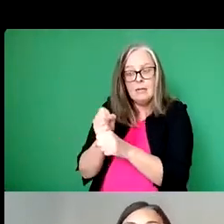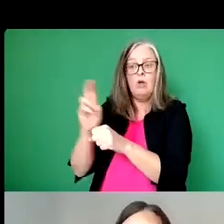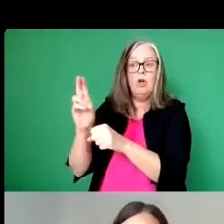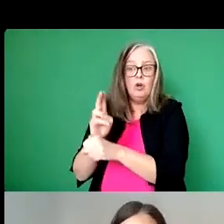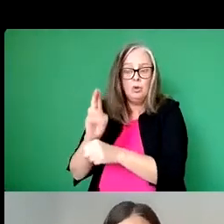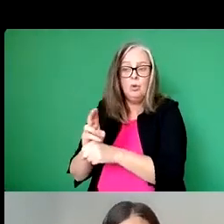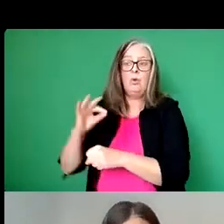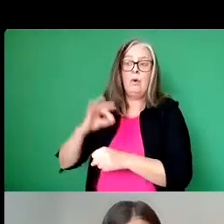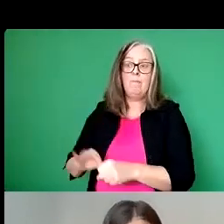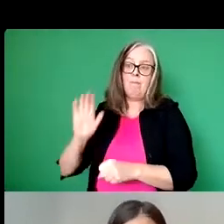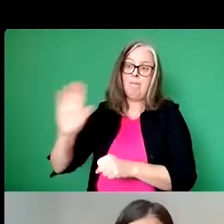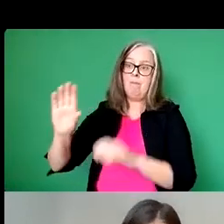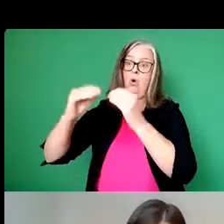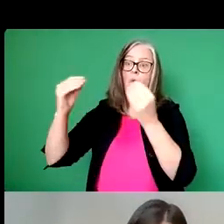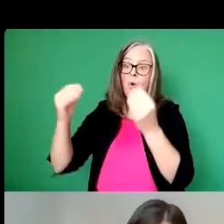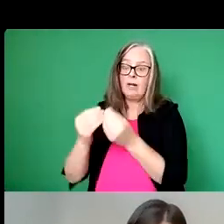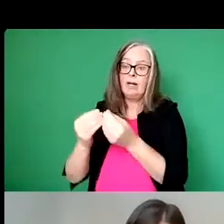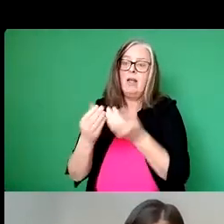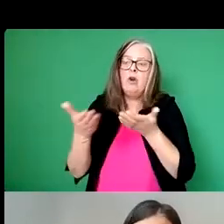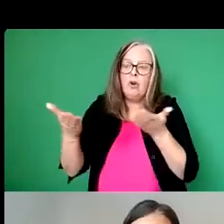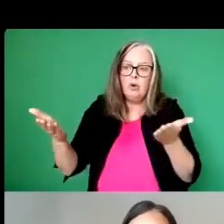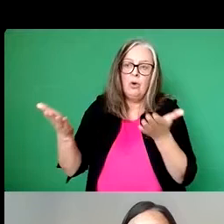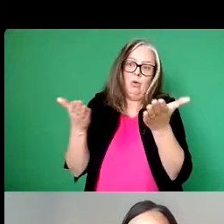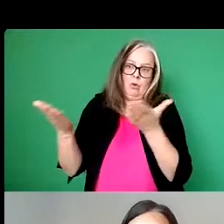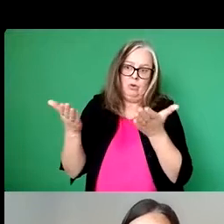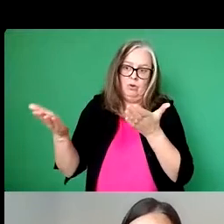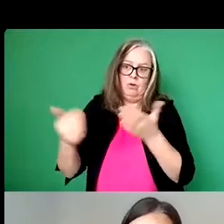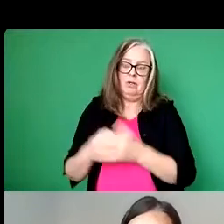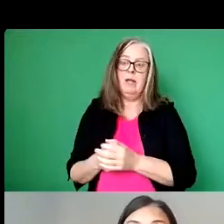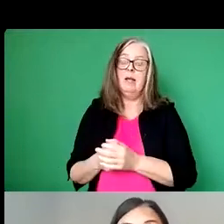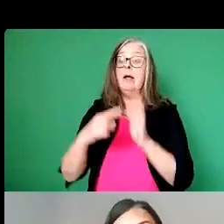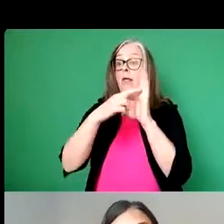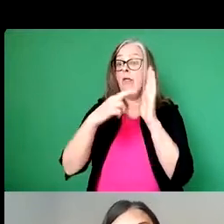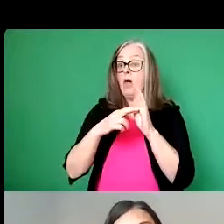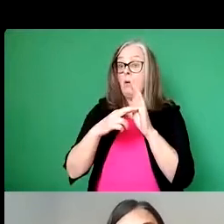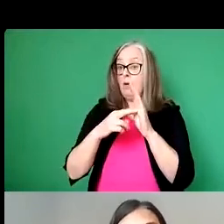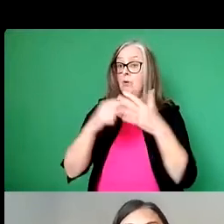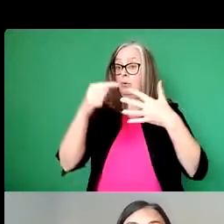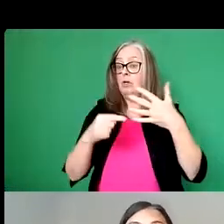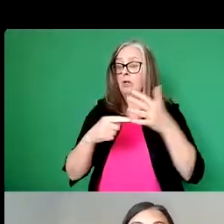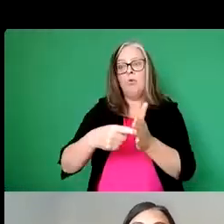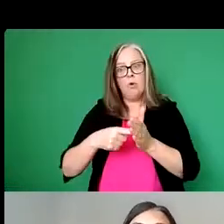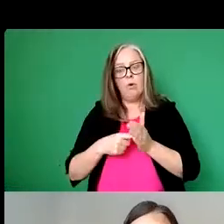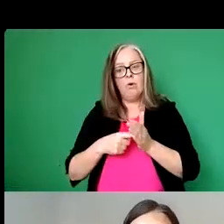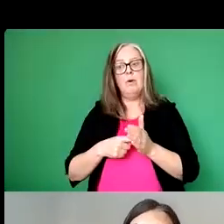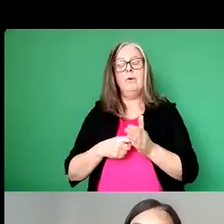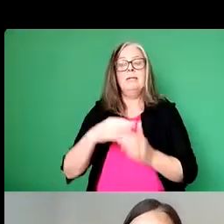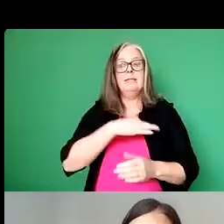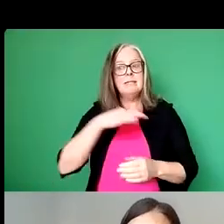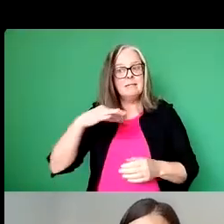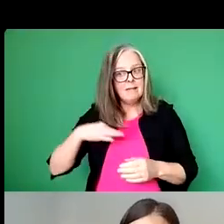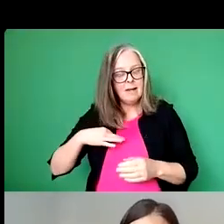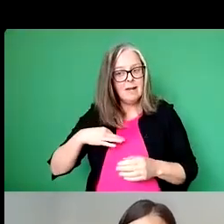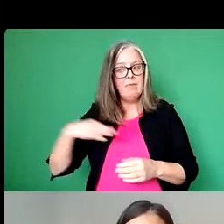organization's good or service this regulation also requires that staff and volunteers in